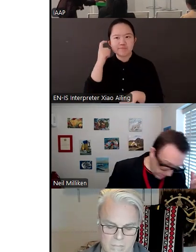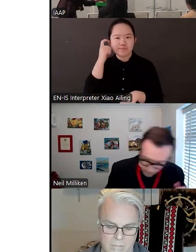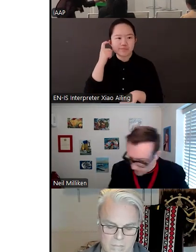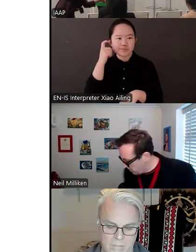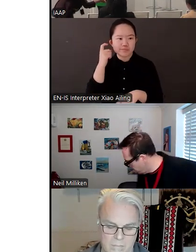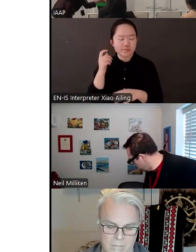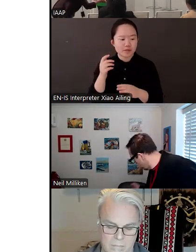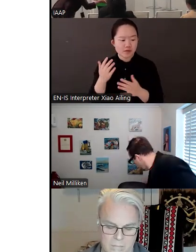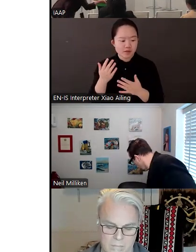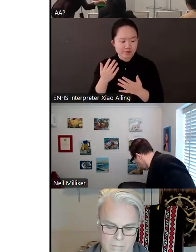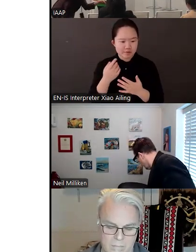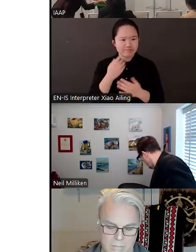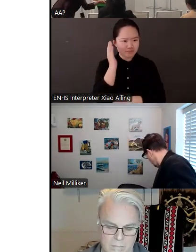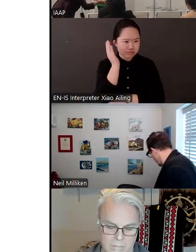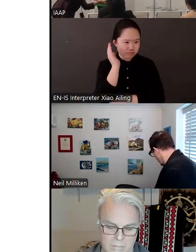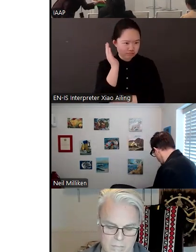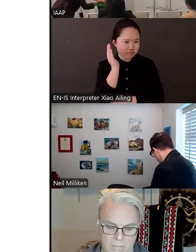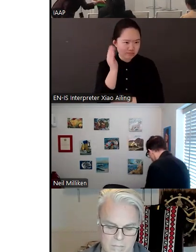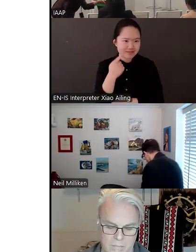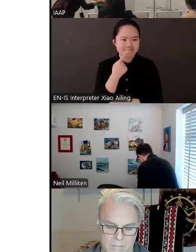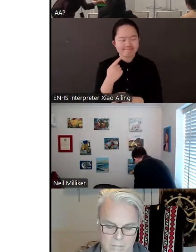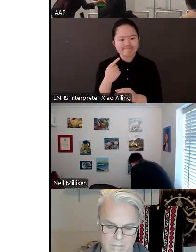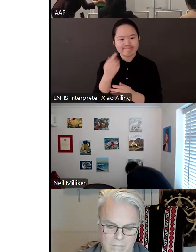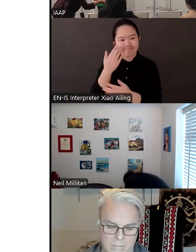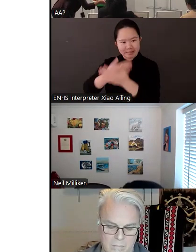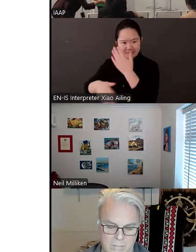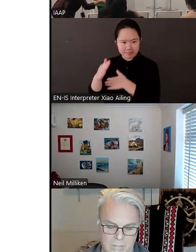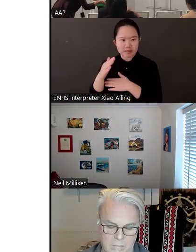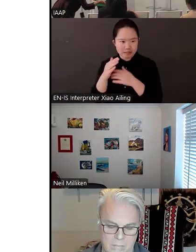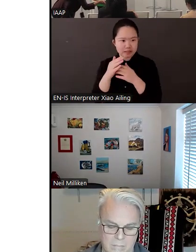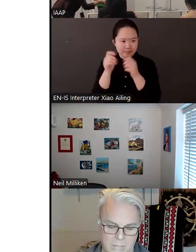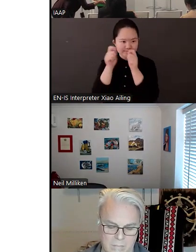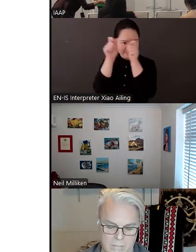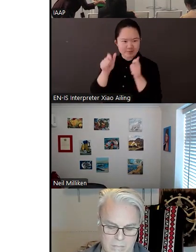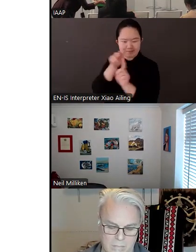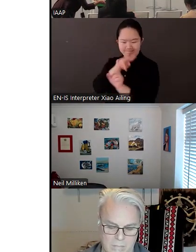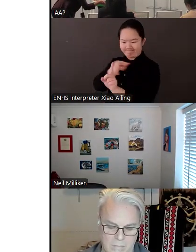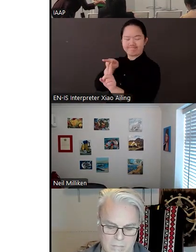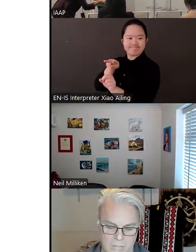like you talked about the disability models and we know, like, like there are 4 or 5 time